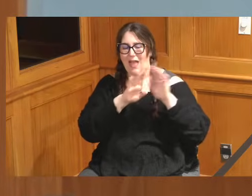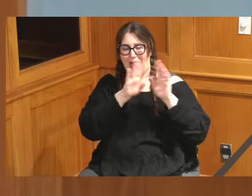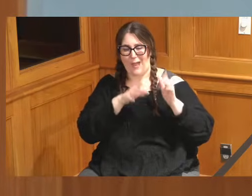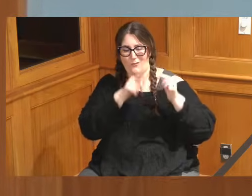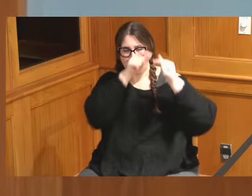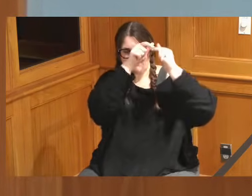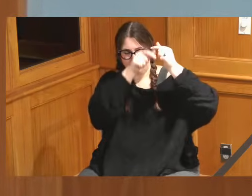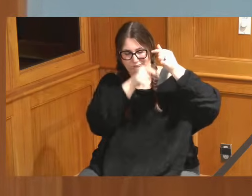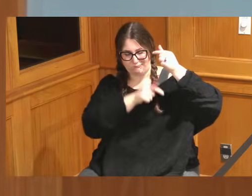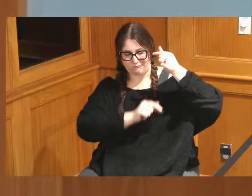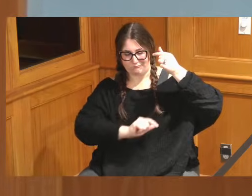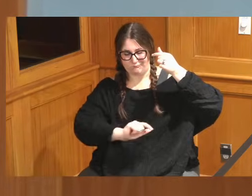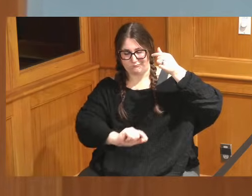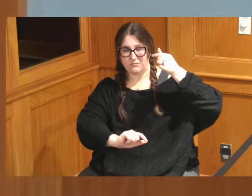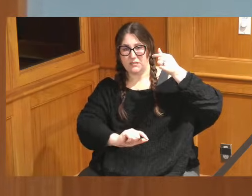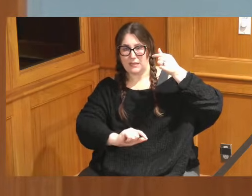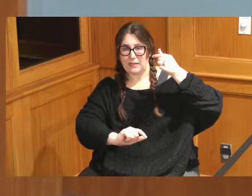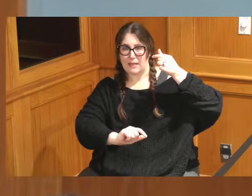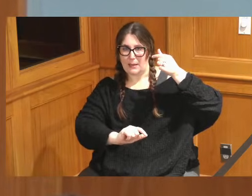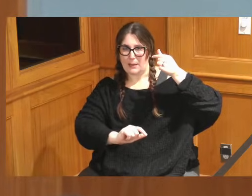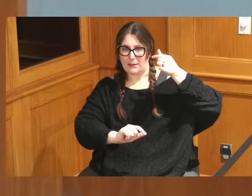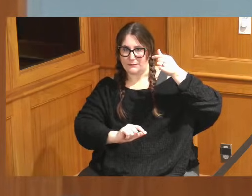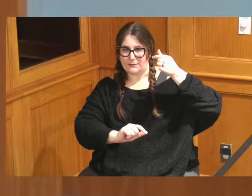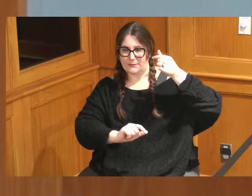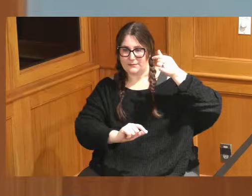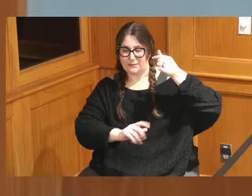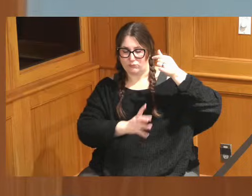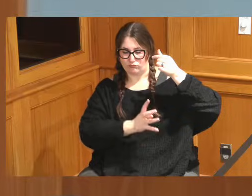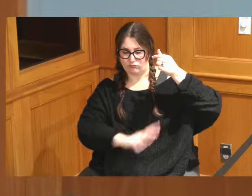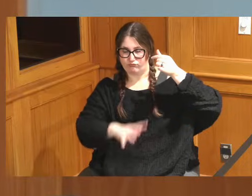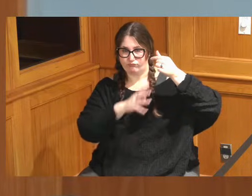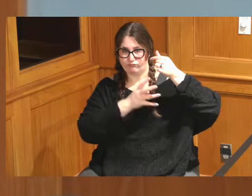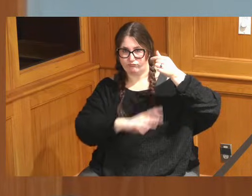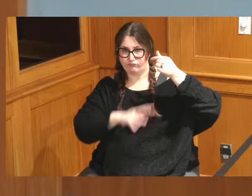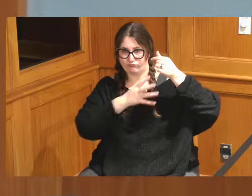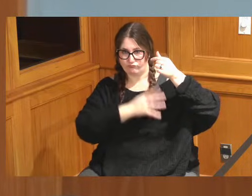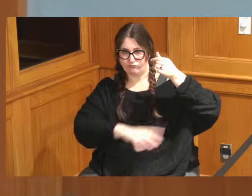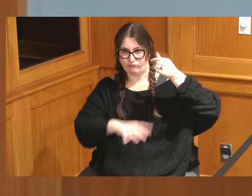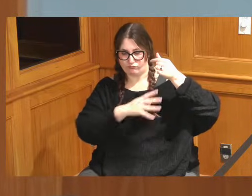most likely going into that home's uh, French drain and and drainage system. They remove that,